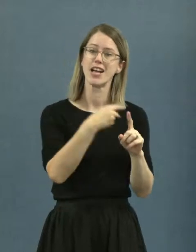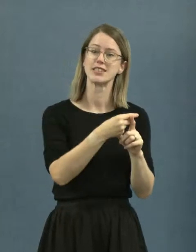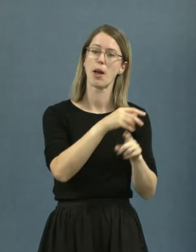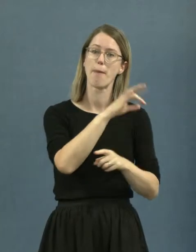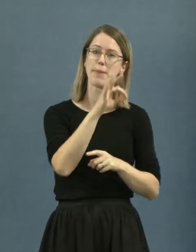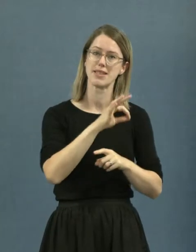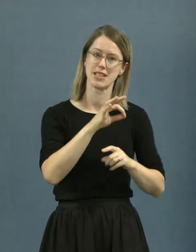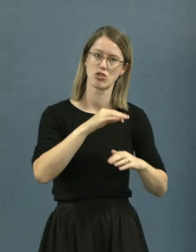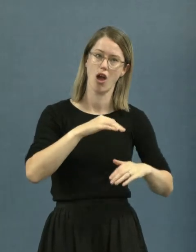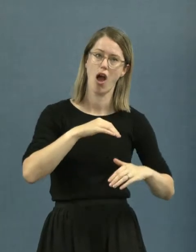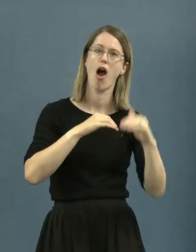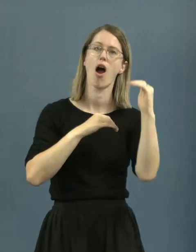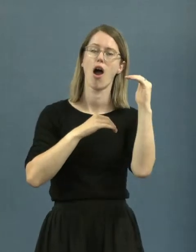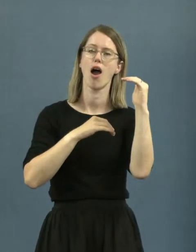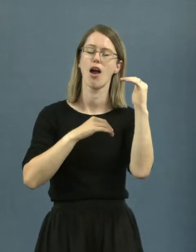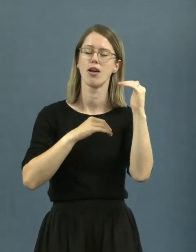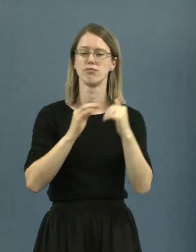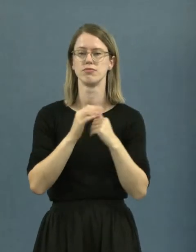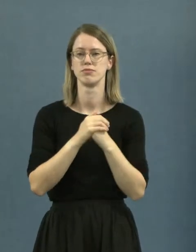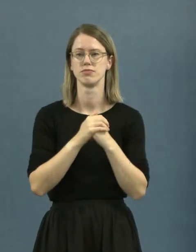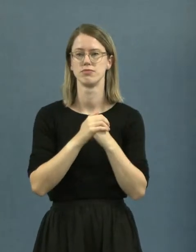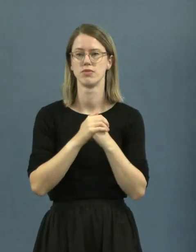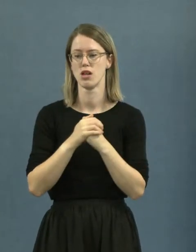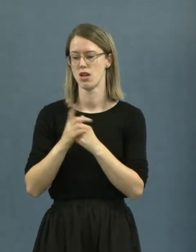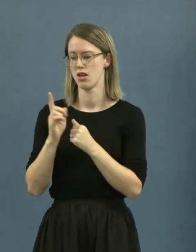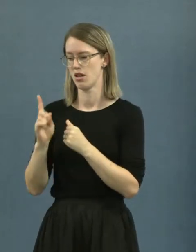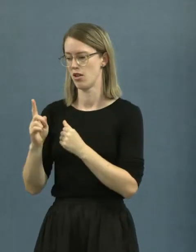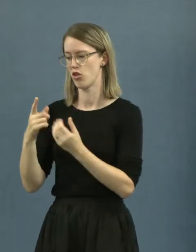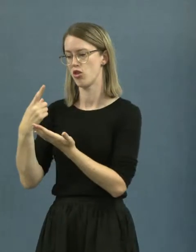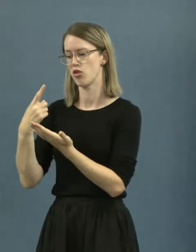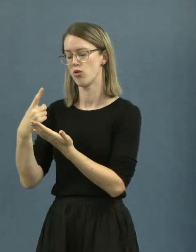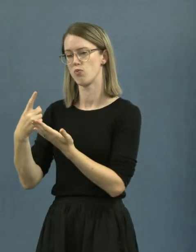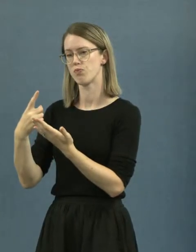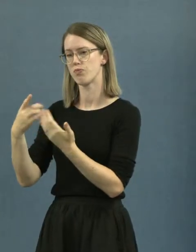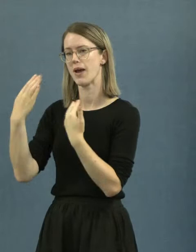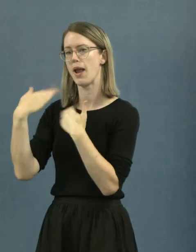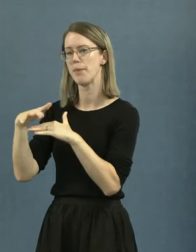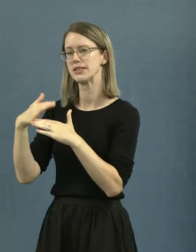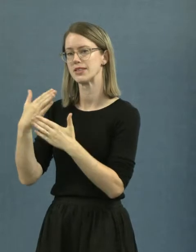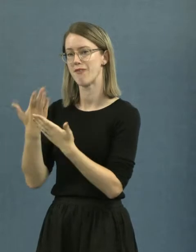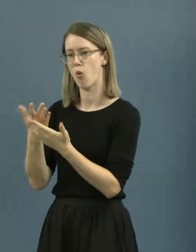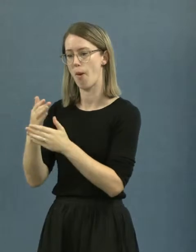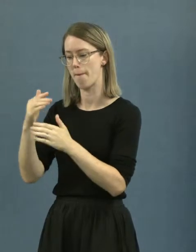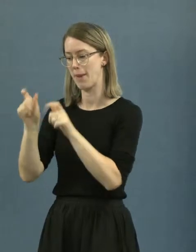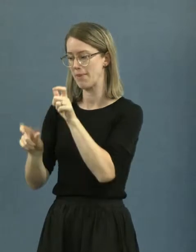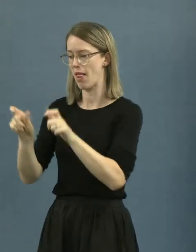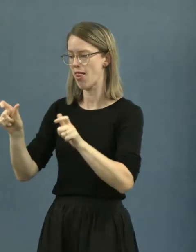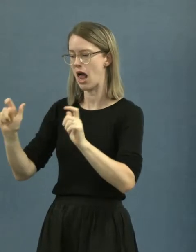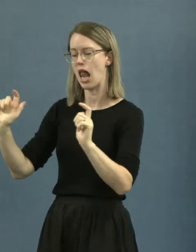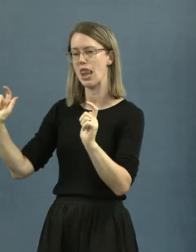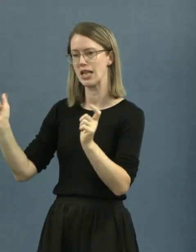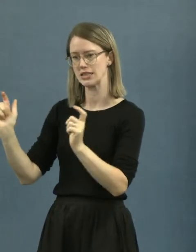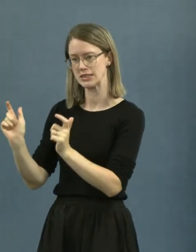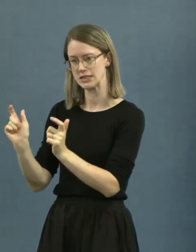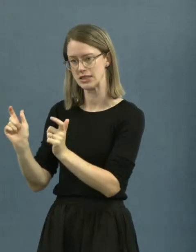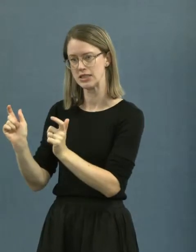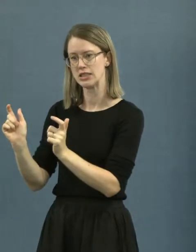vaccination rates. Our population level restrictions